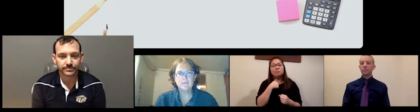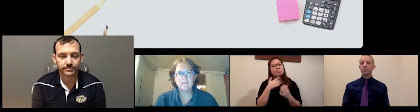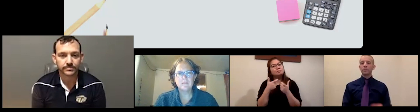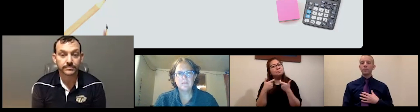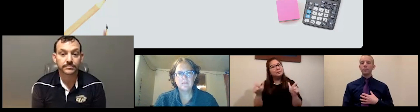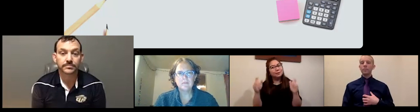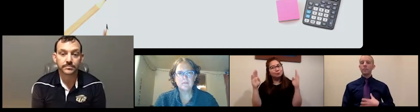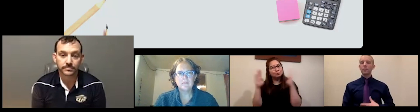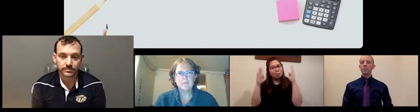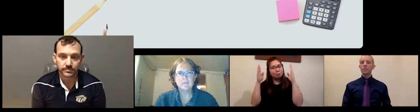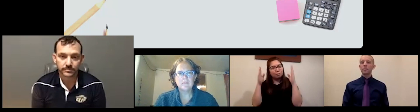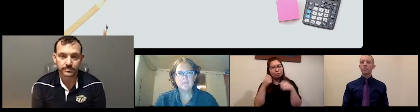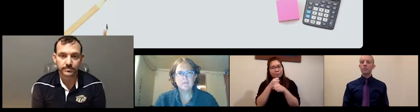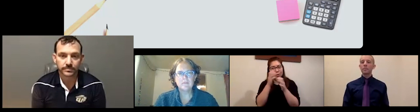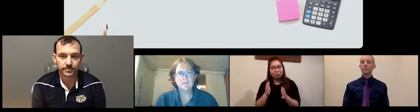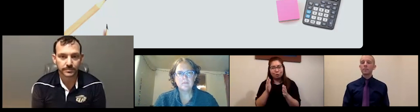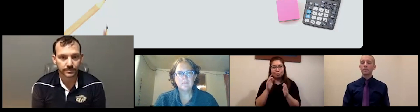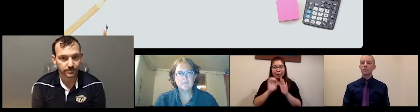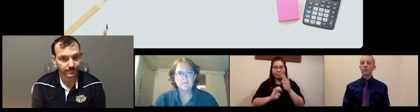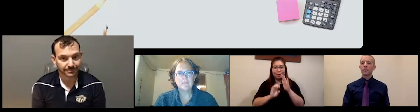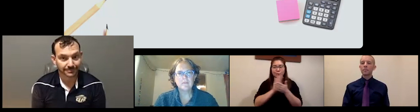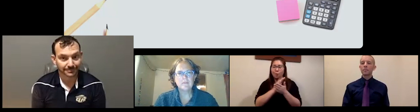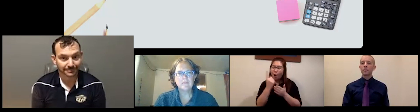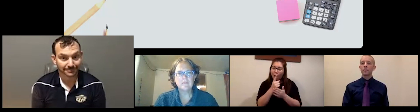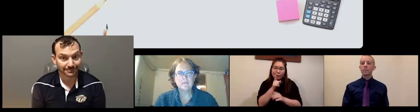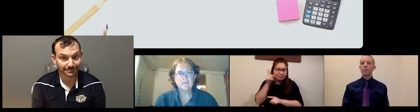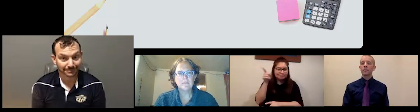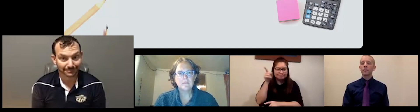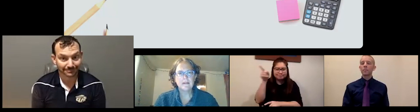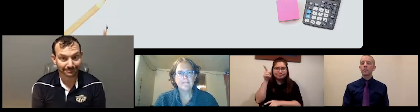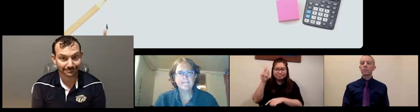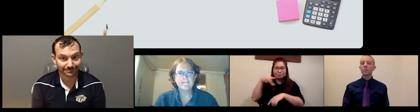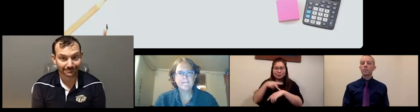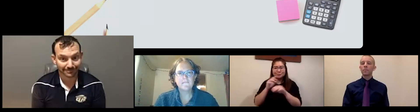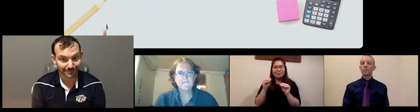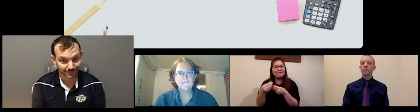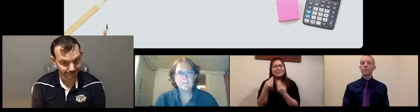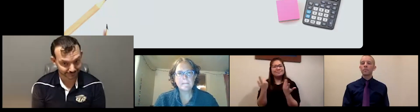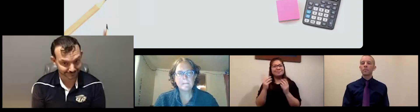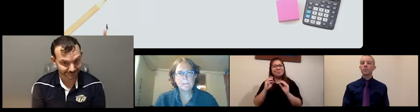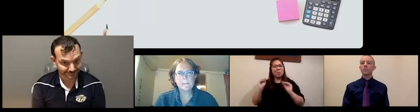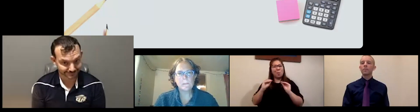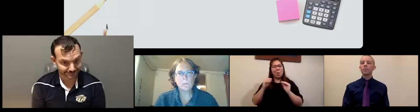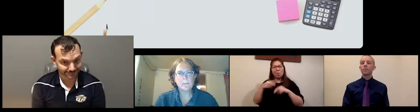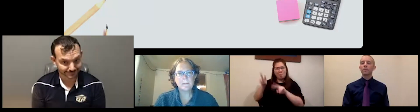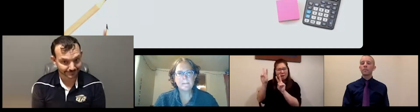I was a big troublemaker in elementary school. I was always sent to the principal’s office. I had no role models.